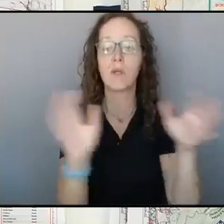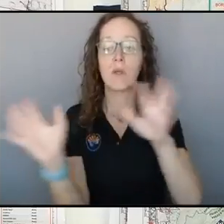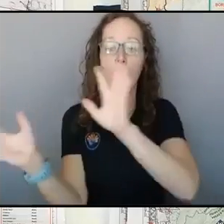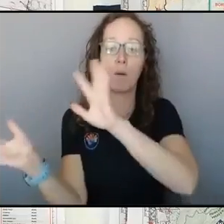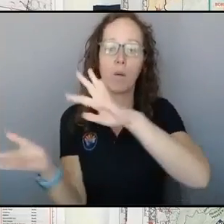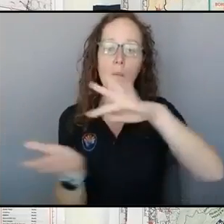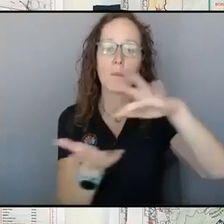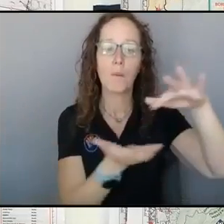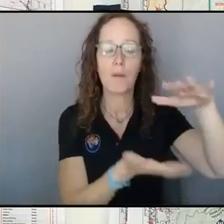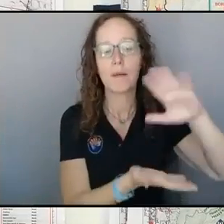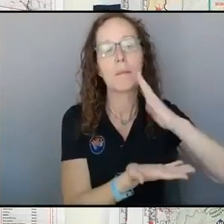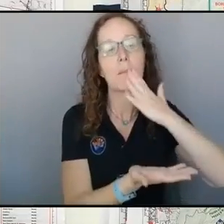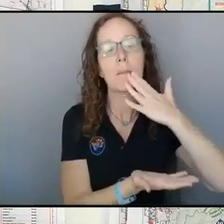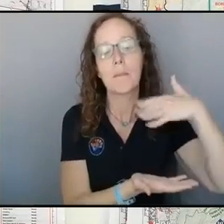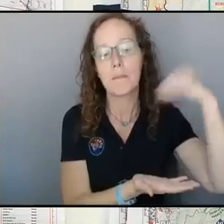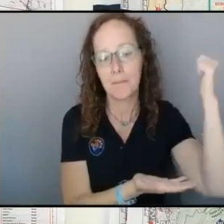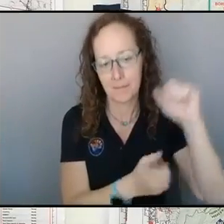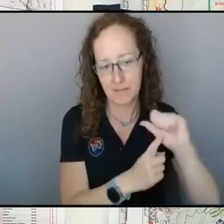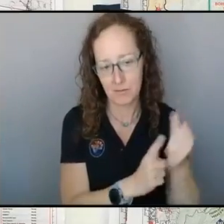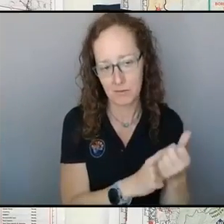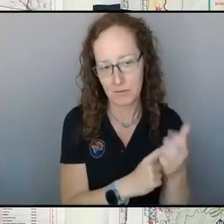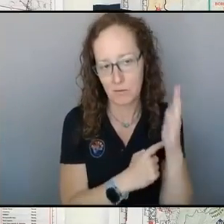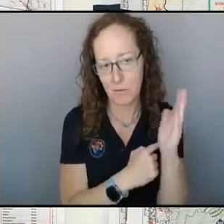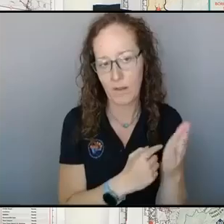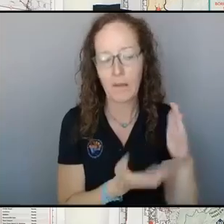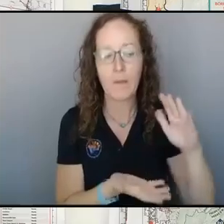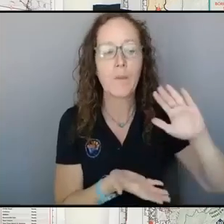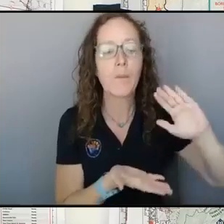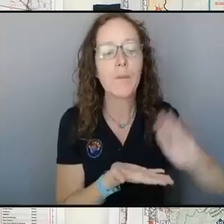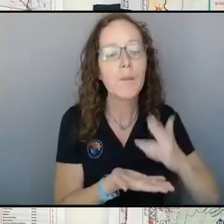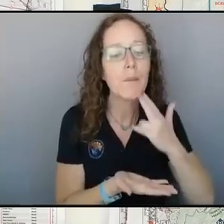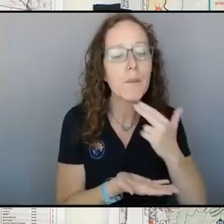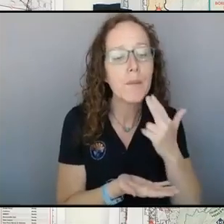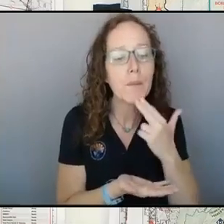kind of baby thunderstorms to turn into strong, potentially